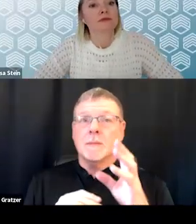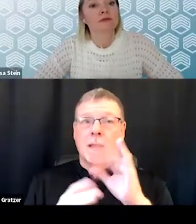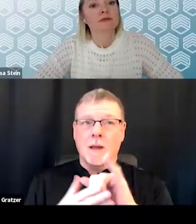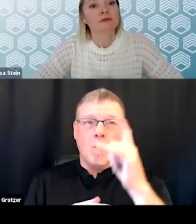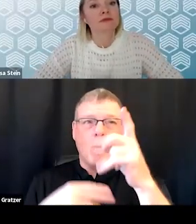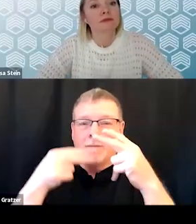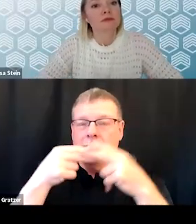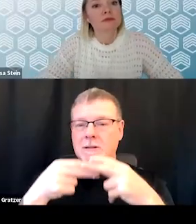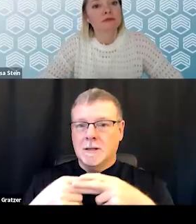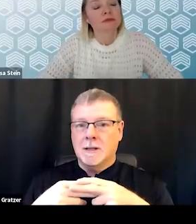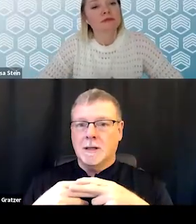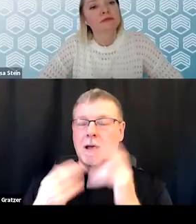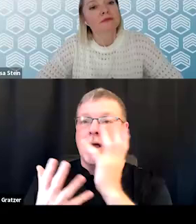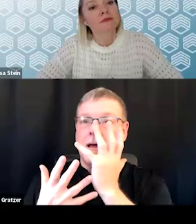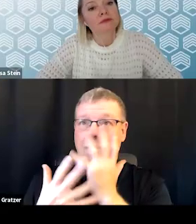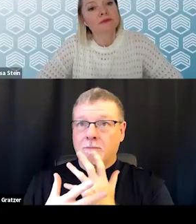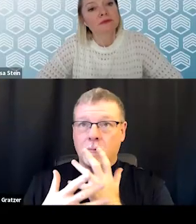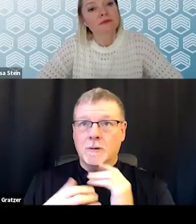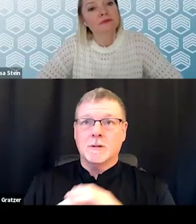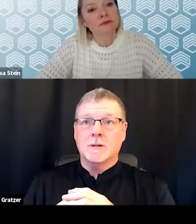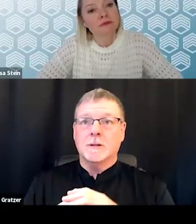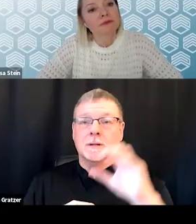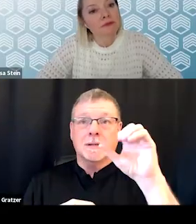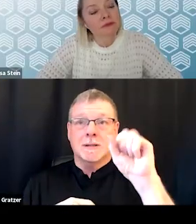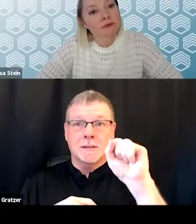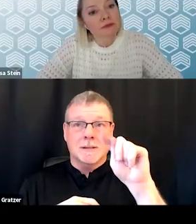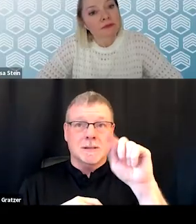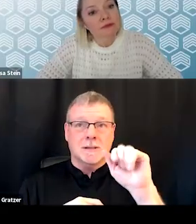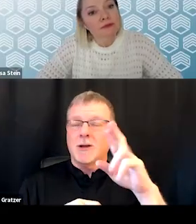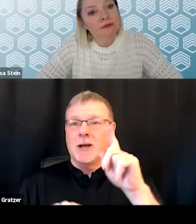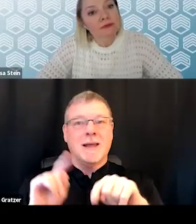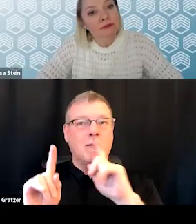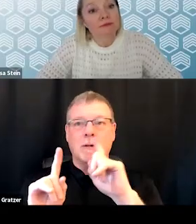we unfortunately on STAR are not able to respond to overdoses.